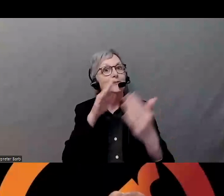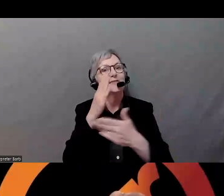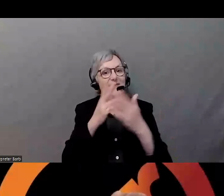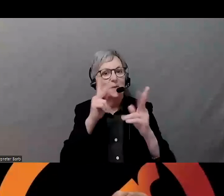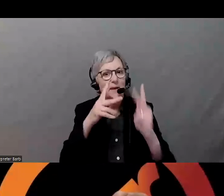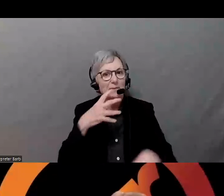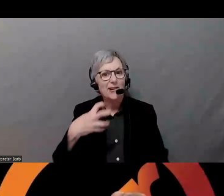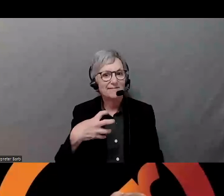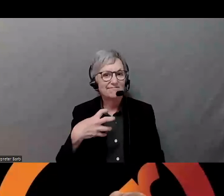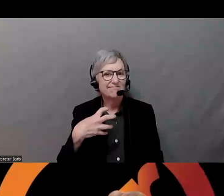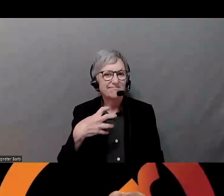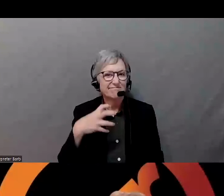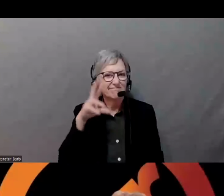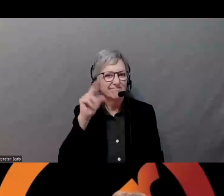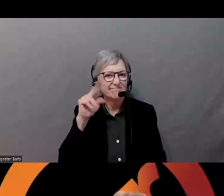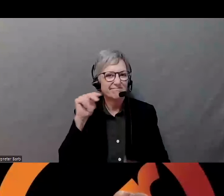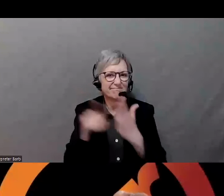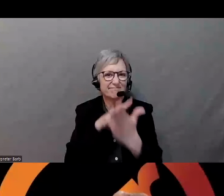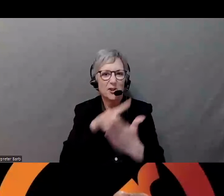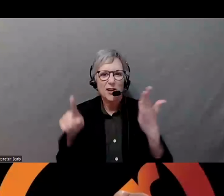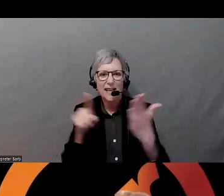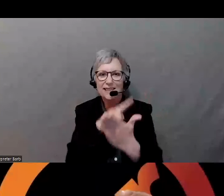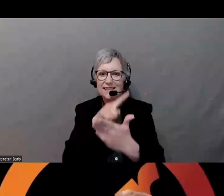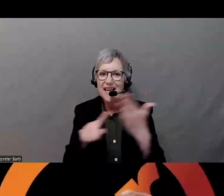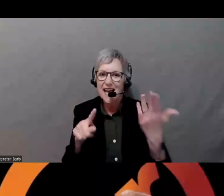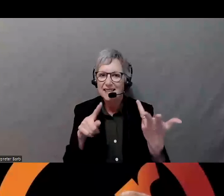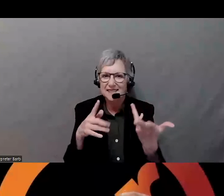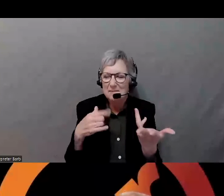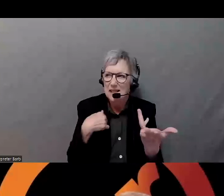AM WORRIED ABOUT THE HEALTH SYSTEM.